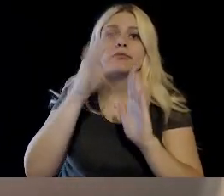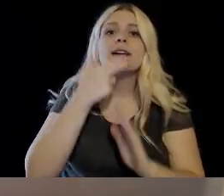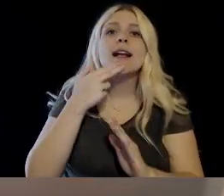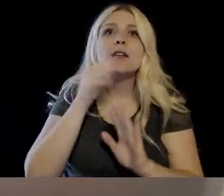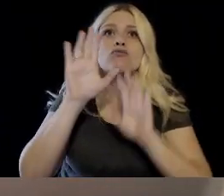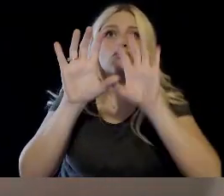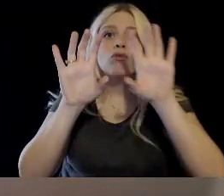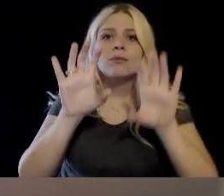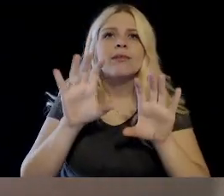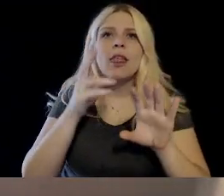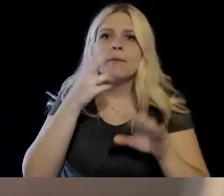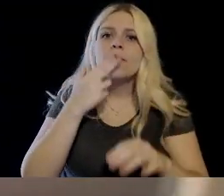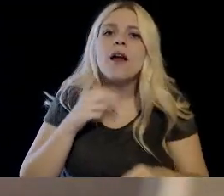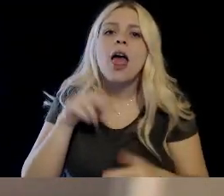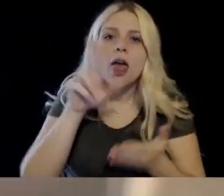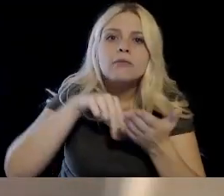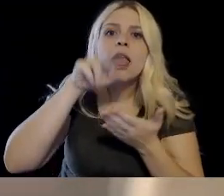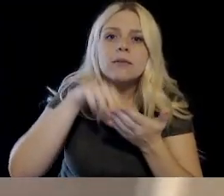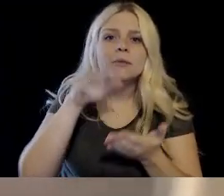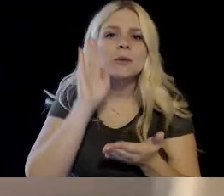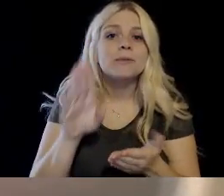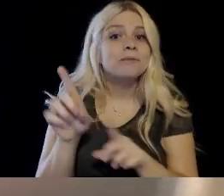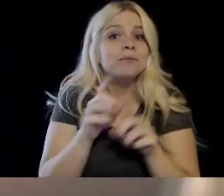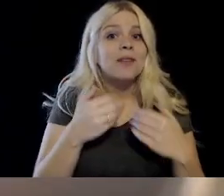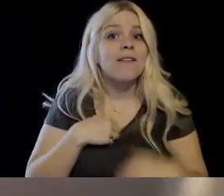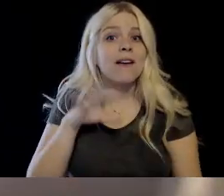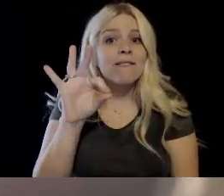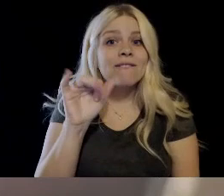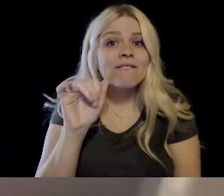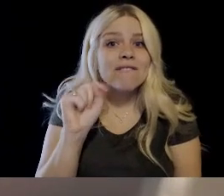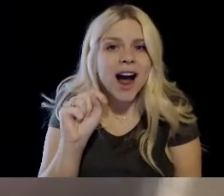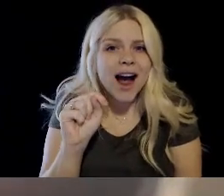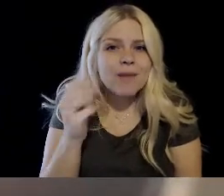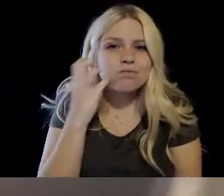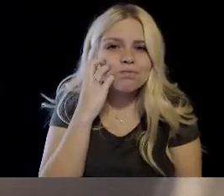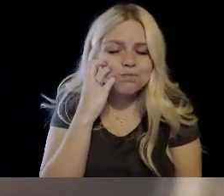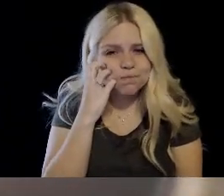sure do love fat. So, if you guys heard there was a cow bell that rang. That is the bear's,